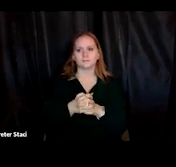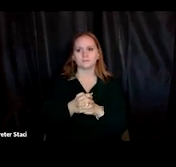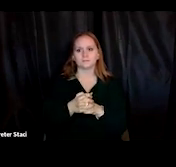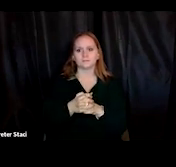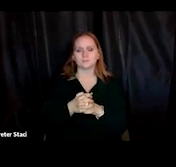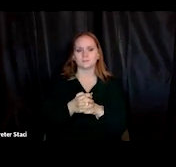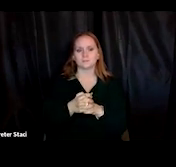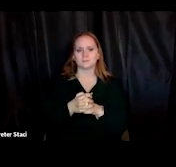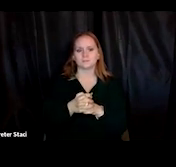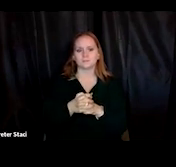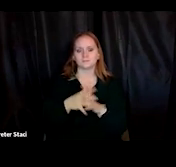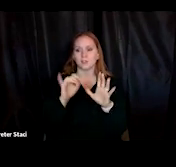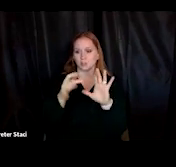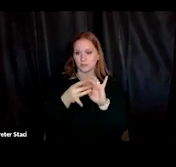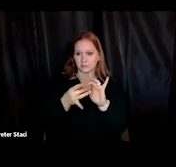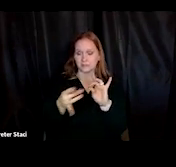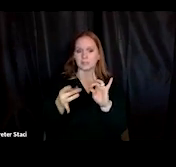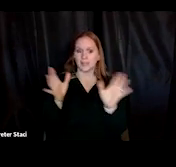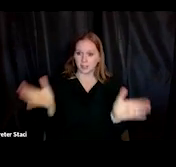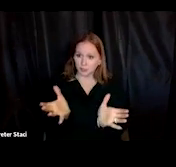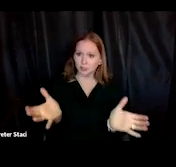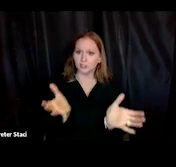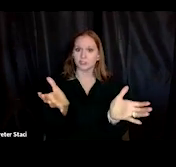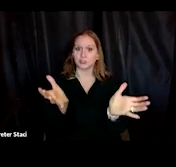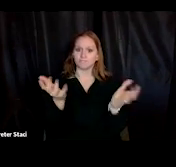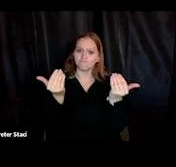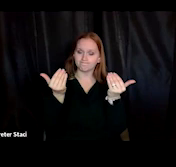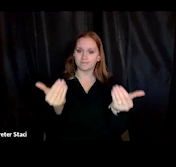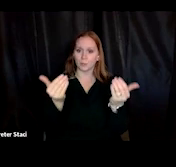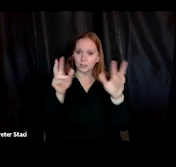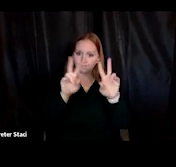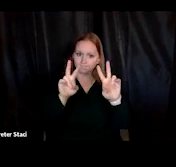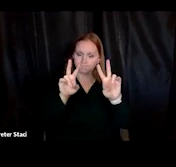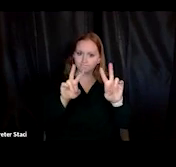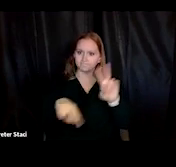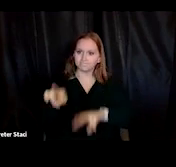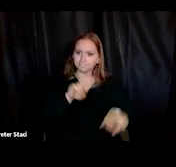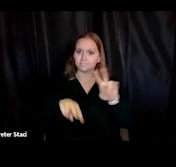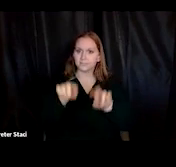I do encourage you all to check out our new issue brief document called "SOAR Integration and Continuums of Care."